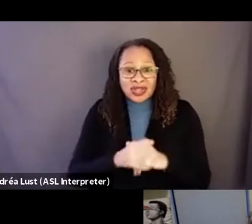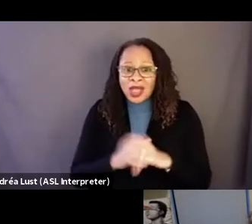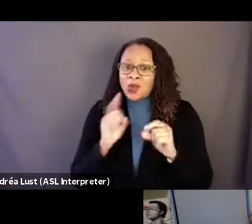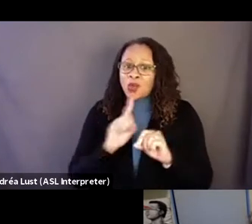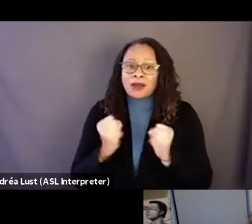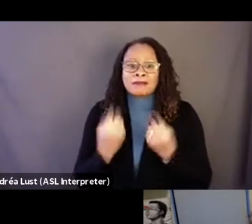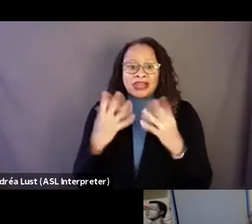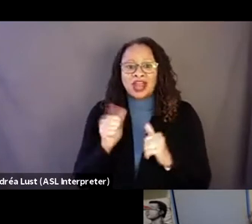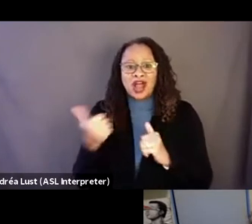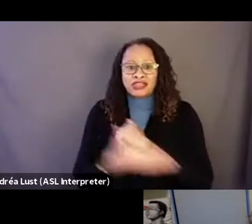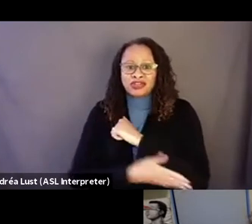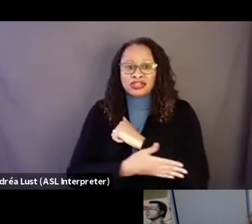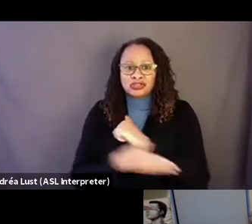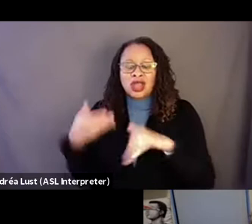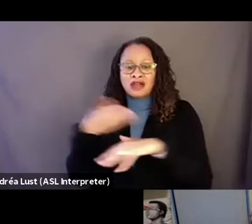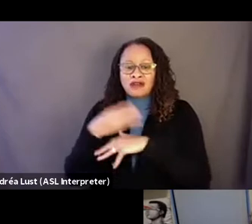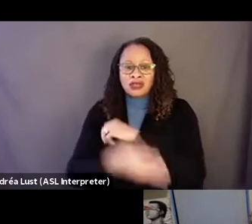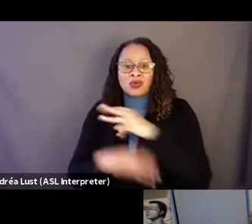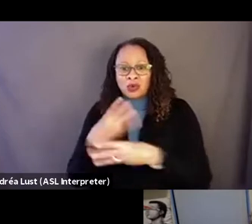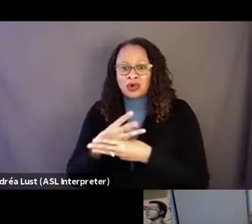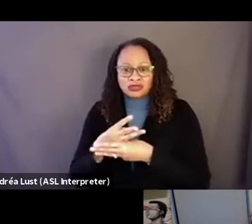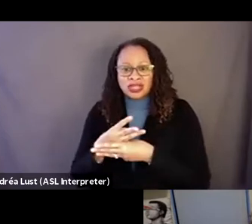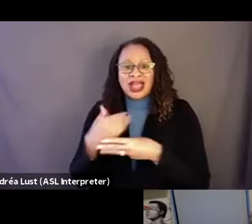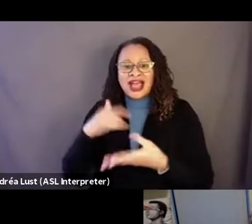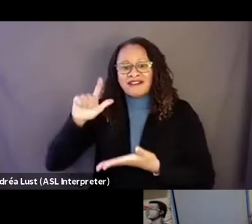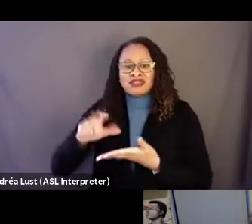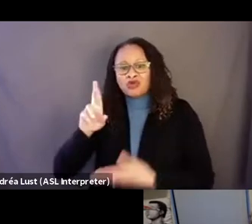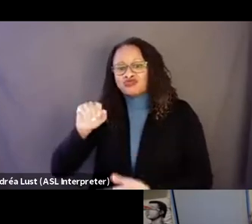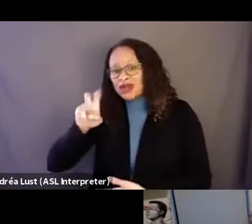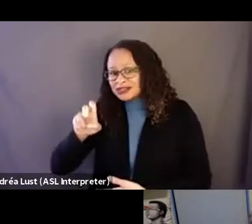have much lower rates, right, of everything.